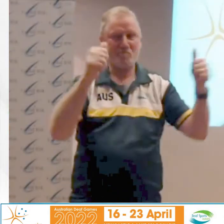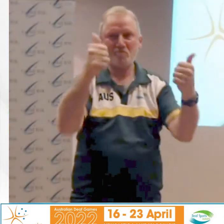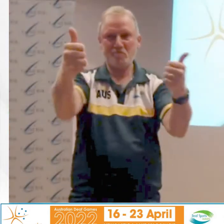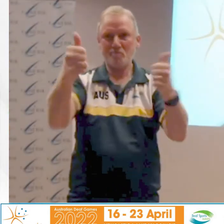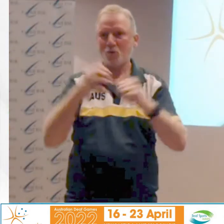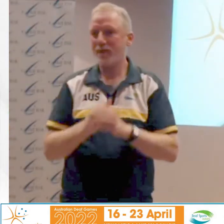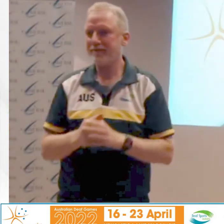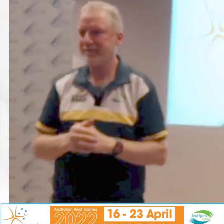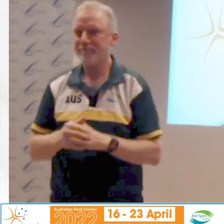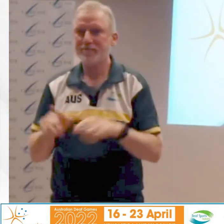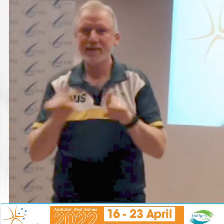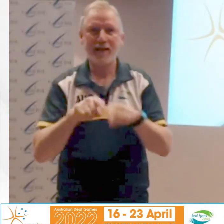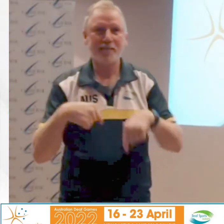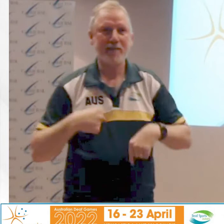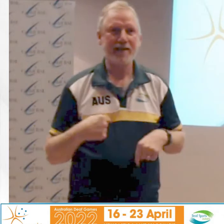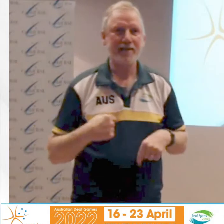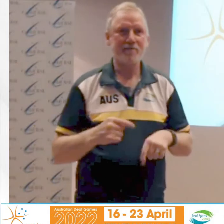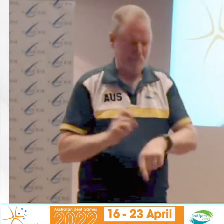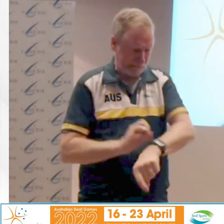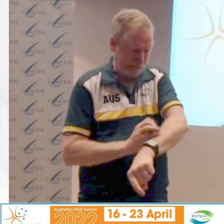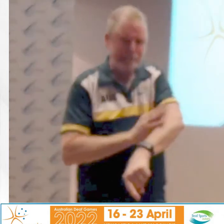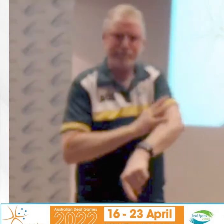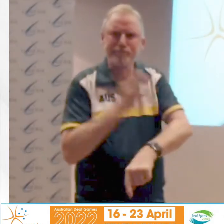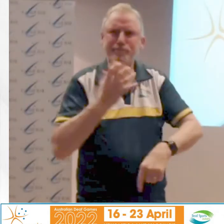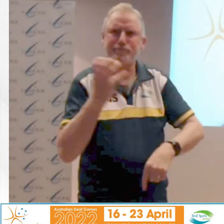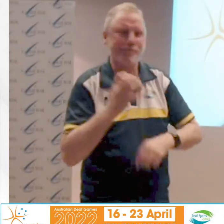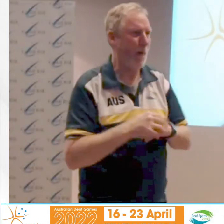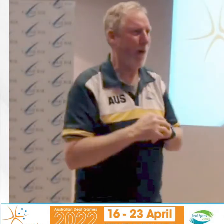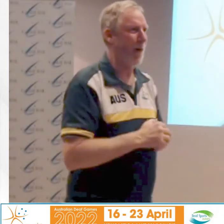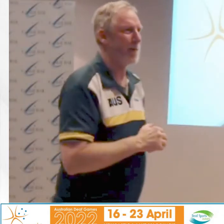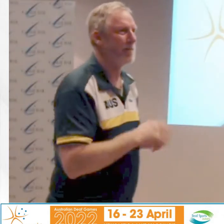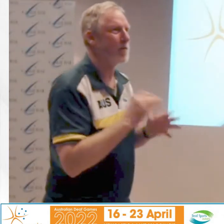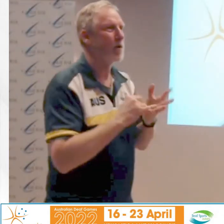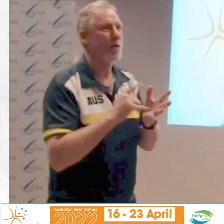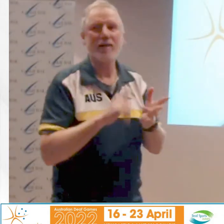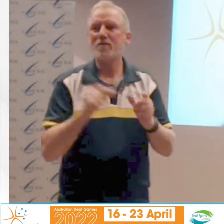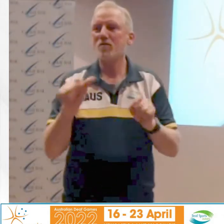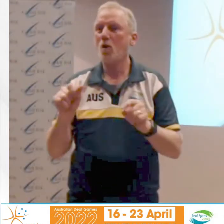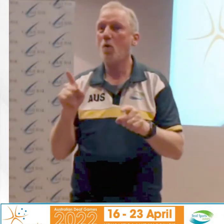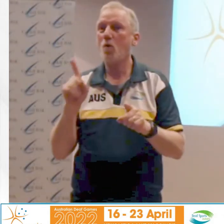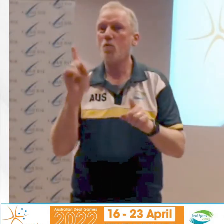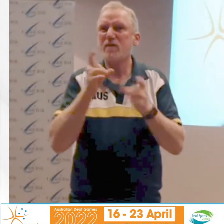in the room fantastic i'm really excited too i'm really inspired and i can't wait